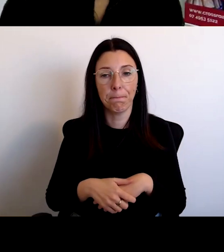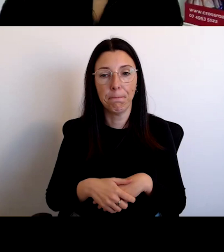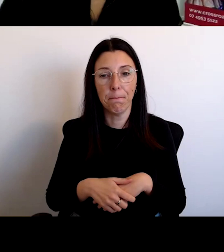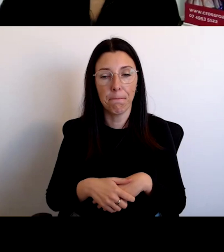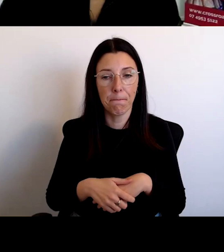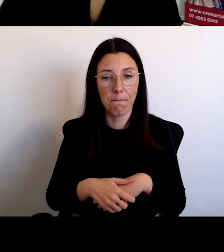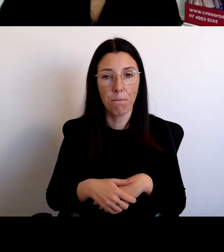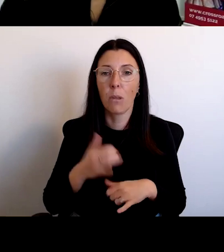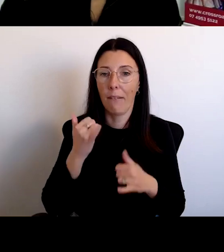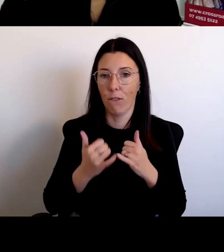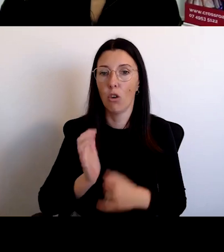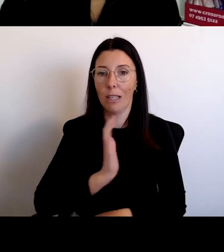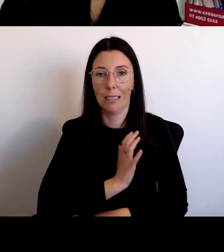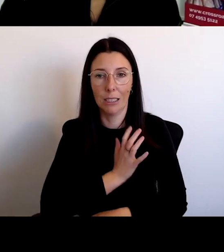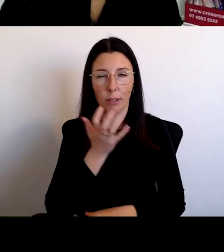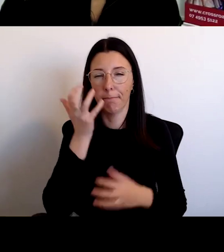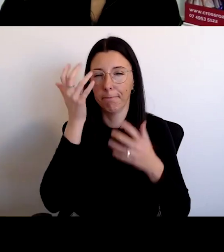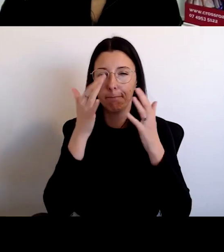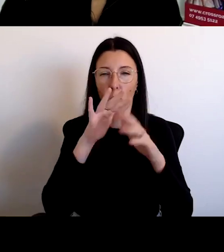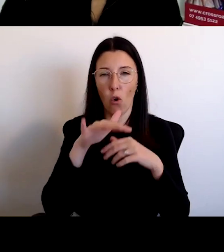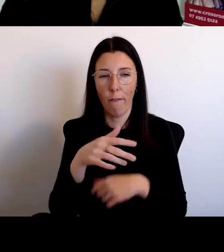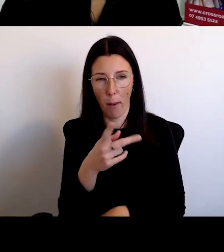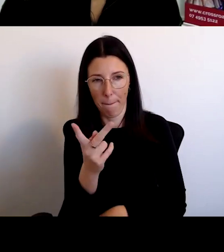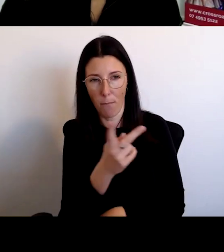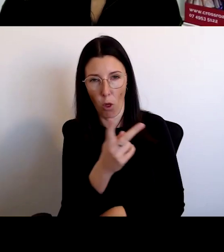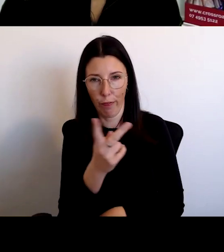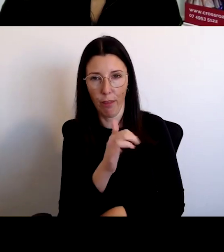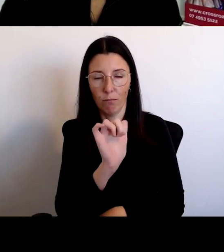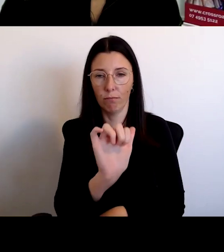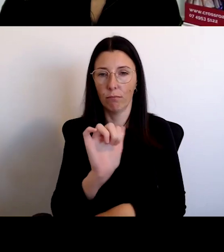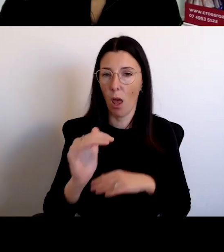It's very interesting when we reflect on both of your approaches. We got a bit of diversions there,